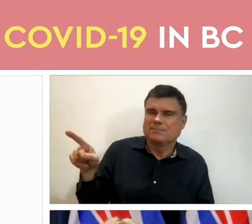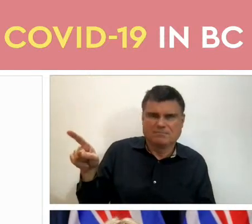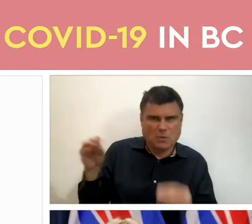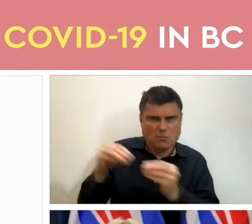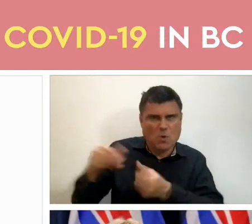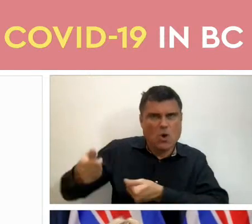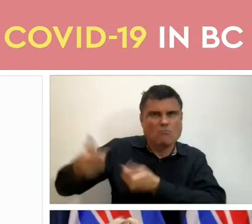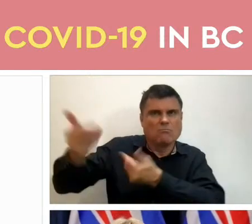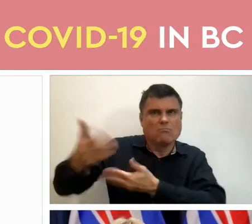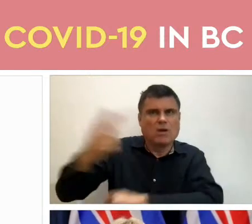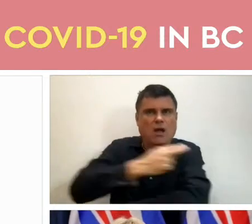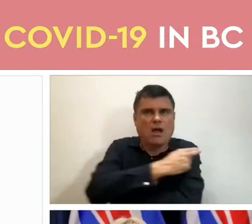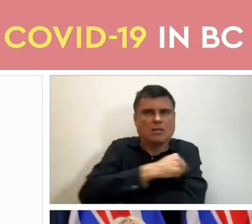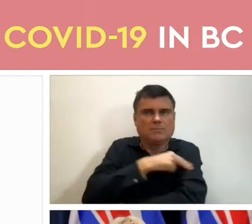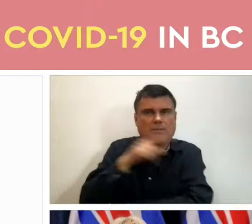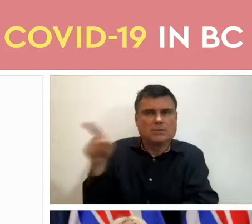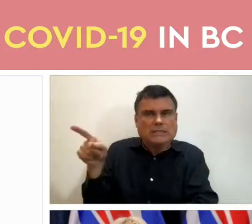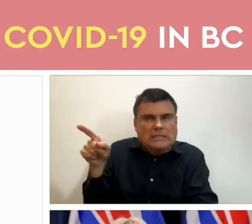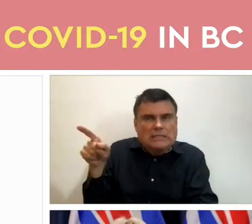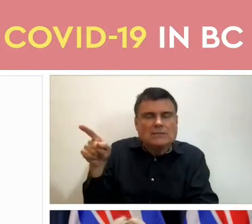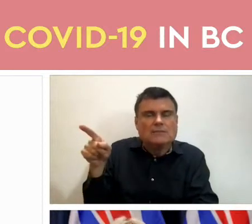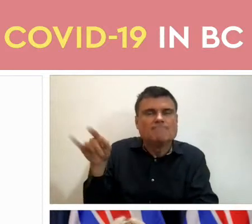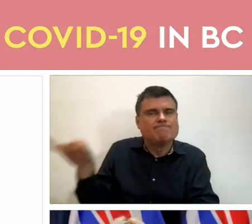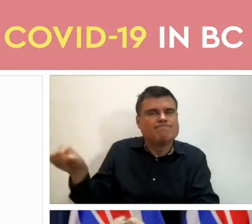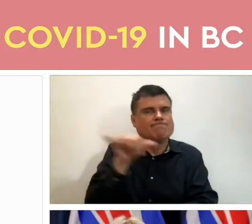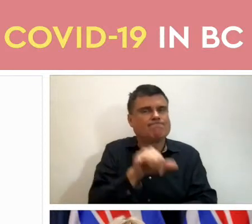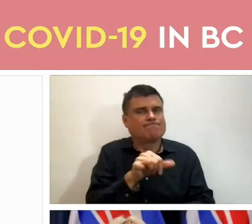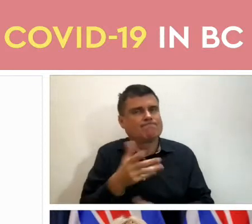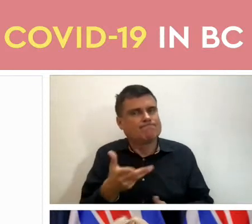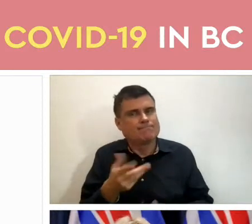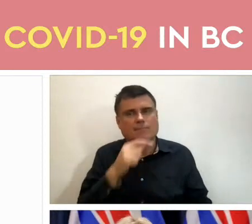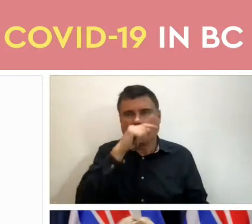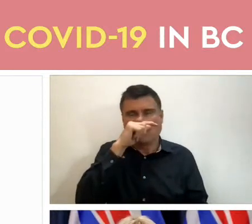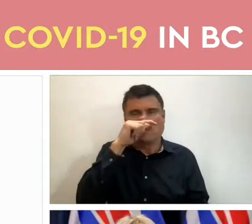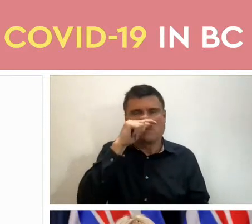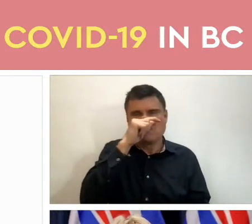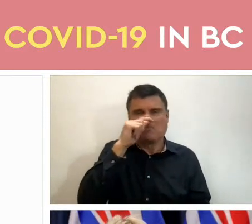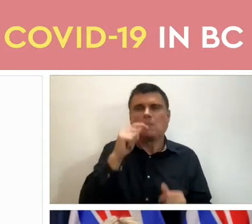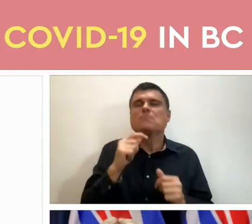delta, and we are also seeing what we call explosive outbreaks